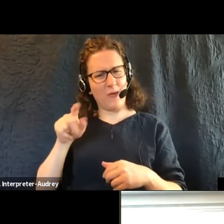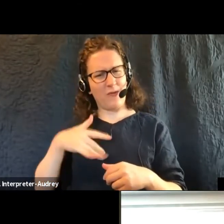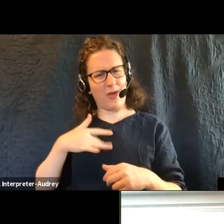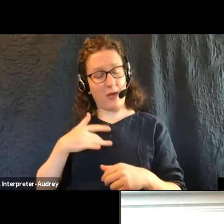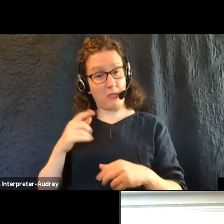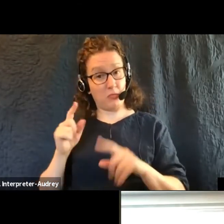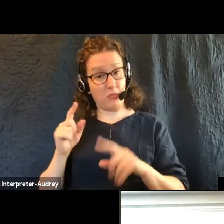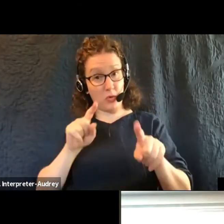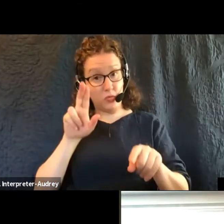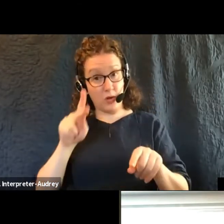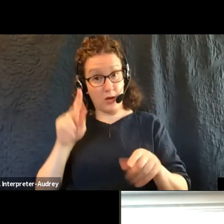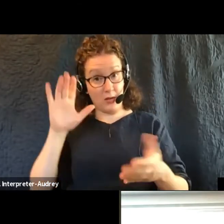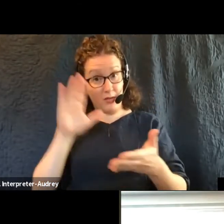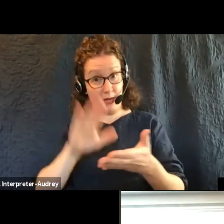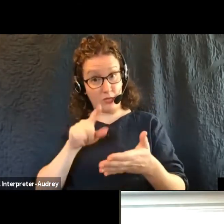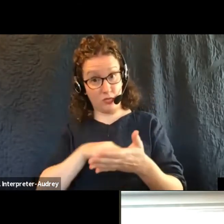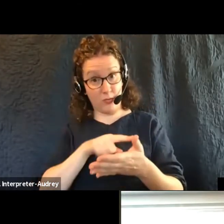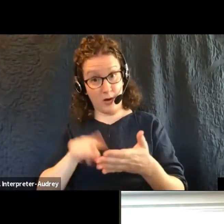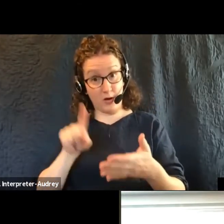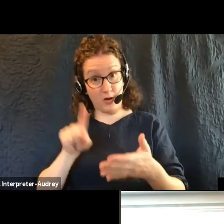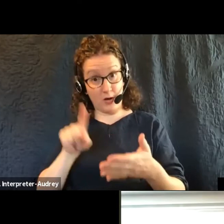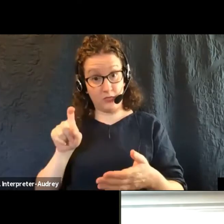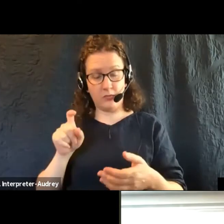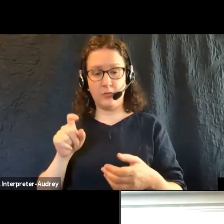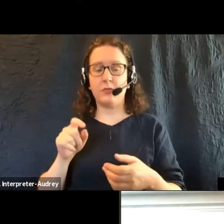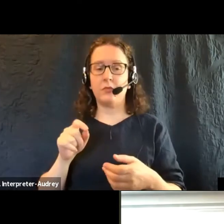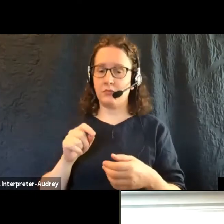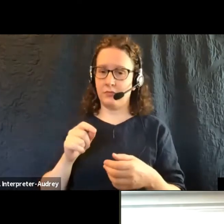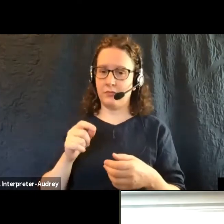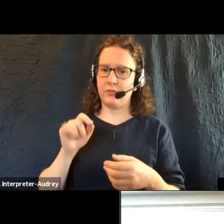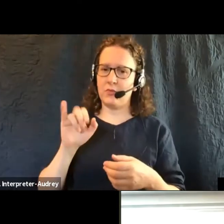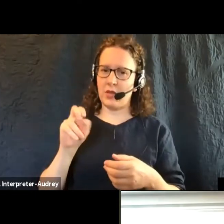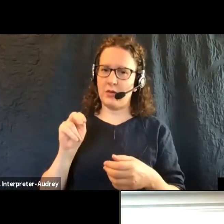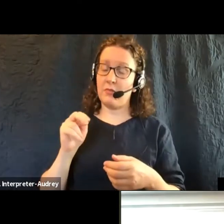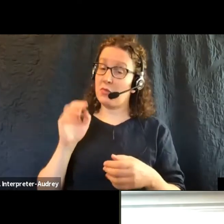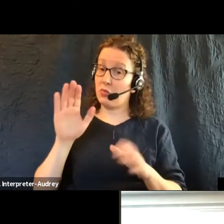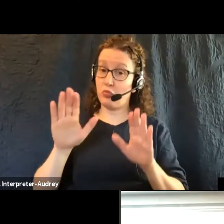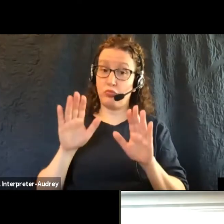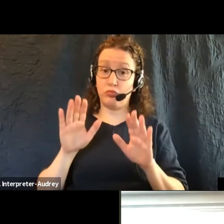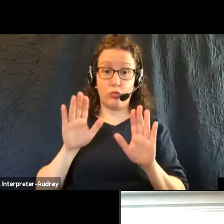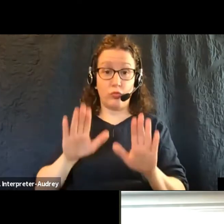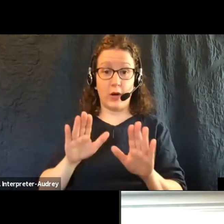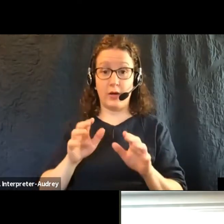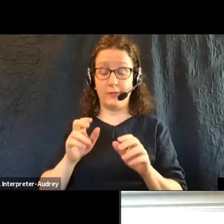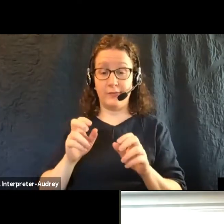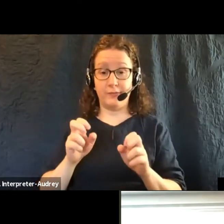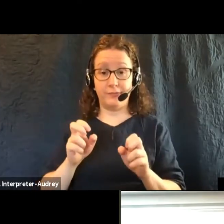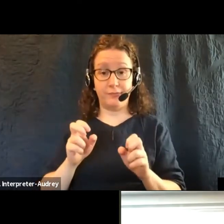That's correct. I wonder, that is a great spring board into approximately what is my